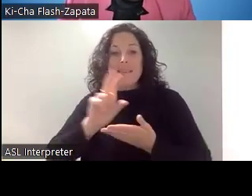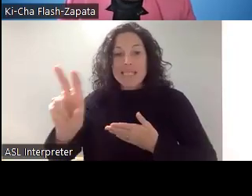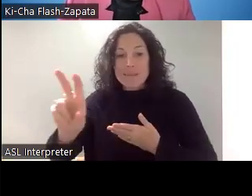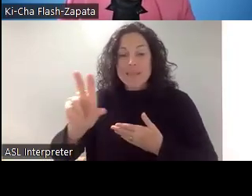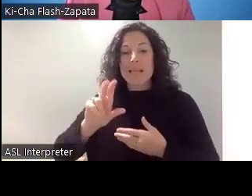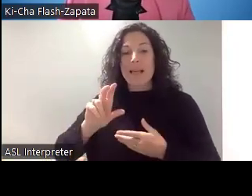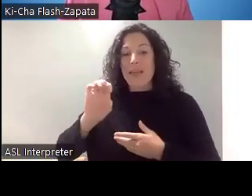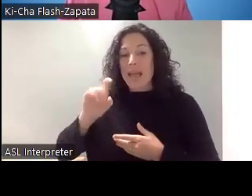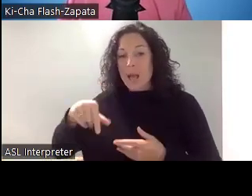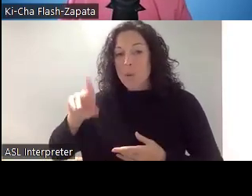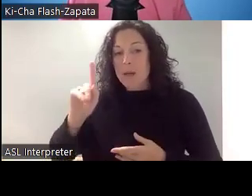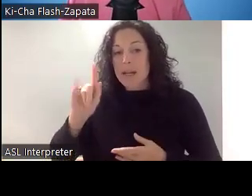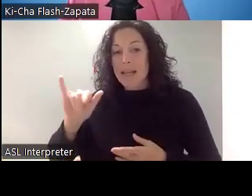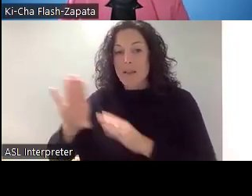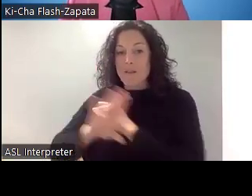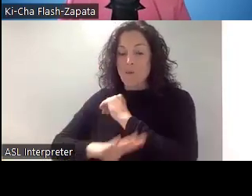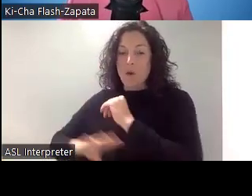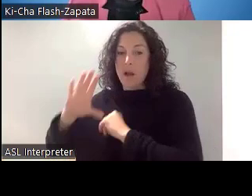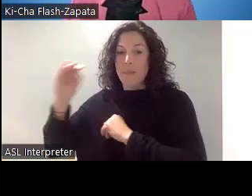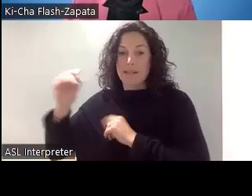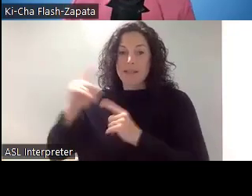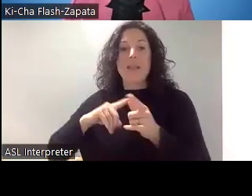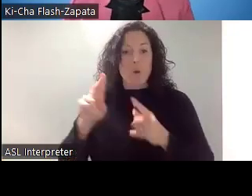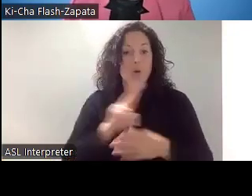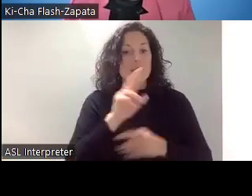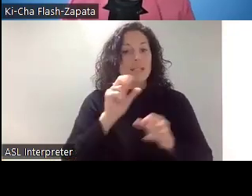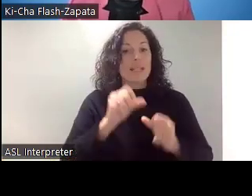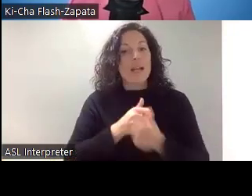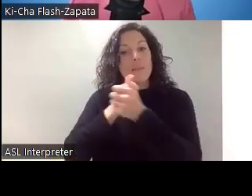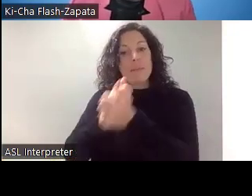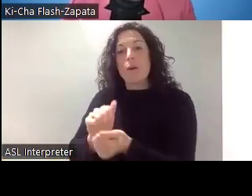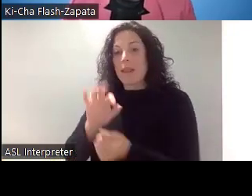so that the university is able to comply with the FCOI reporting requirements.